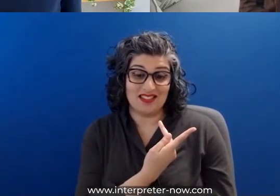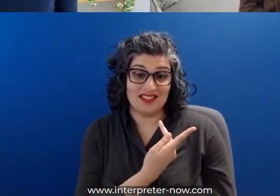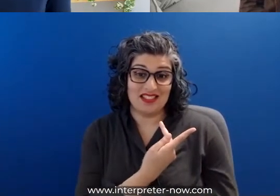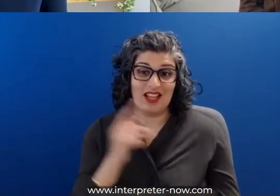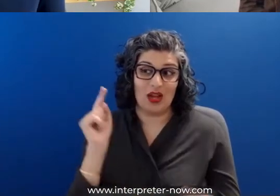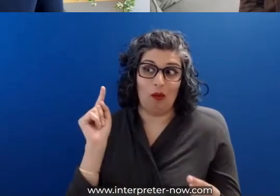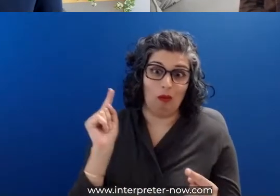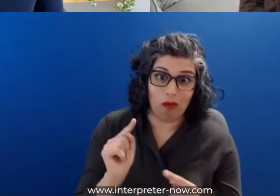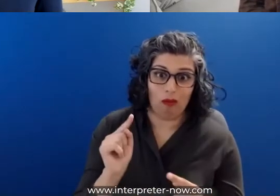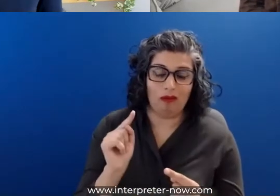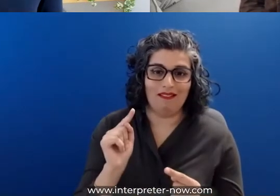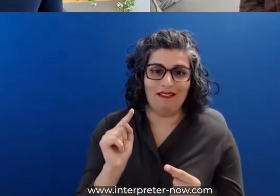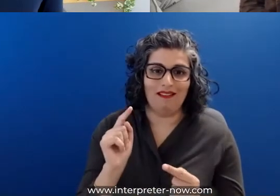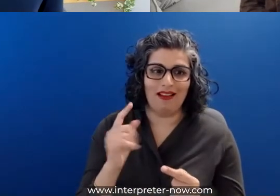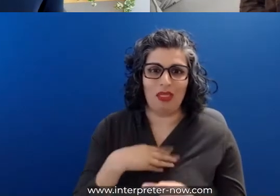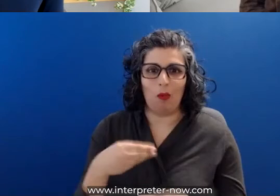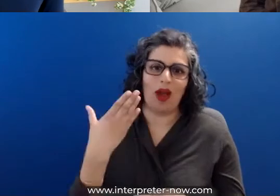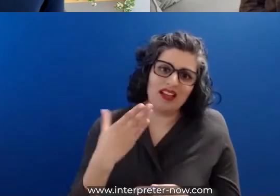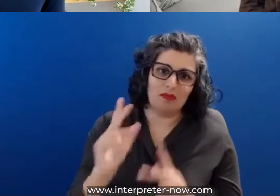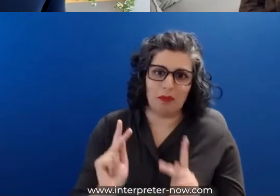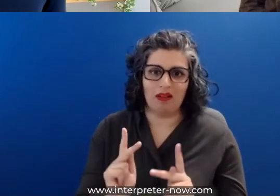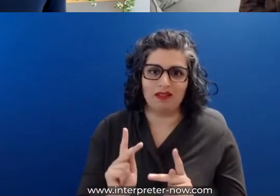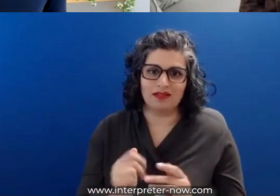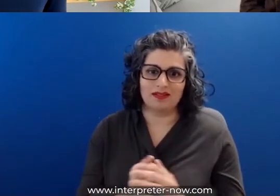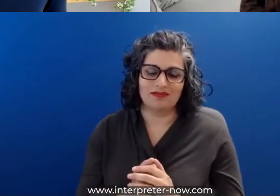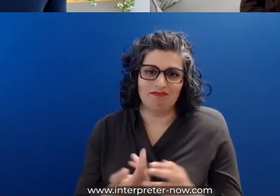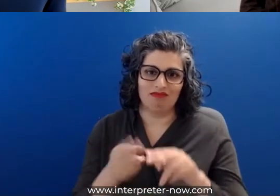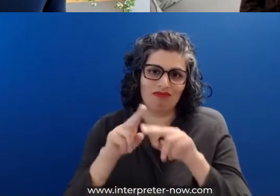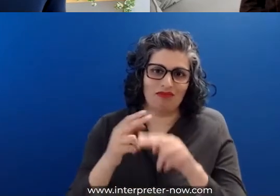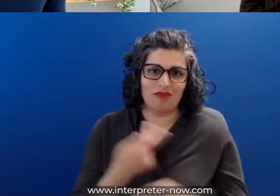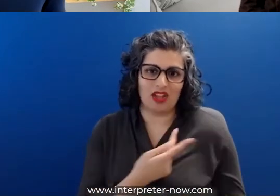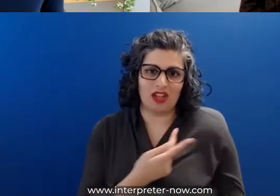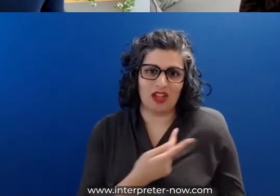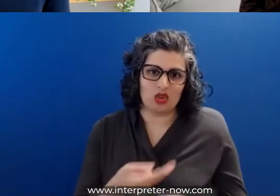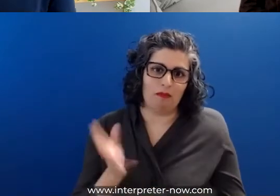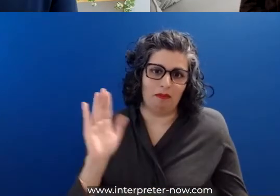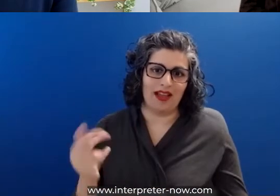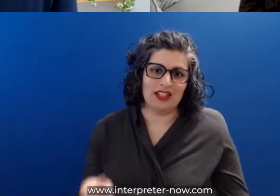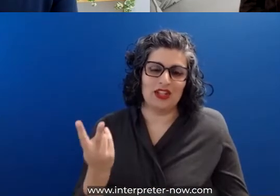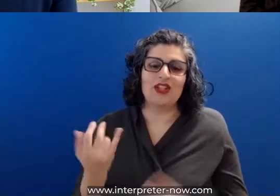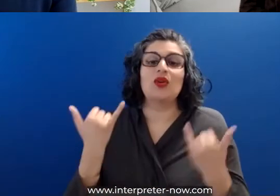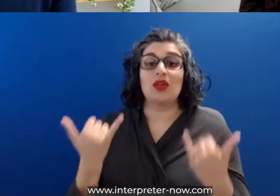percentage of White people in the town, and now where I grew up has diversified so that